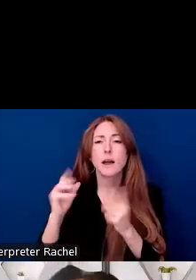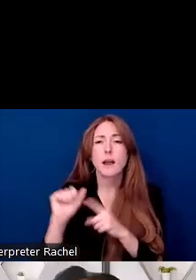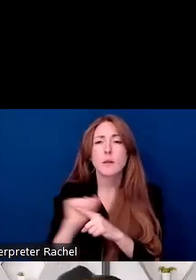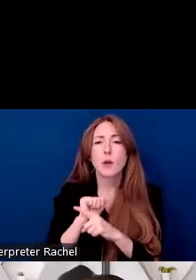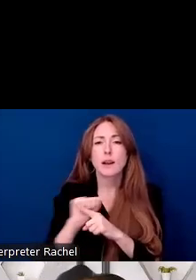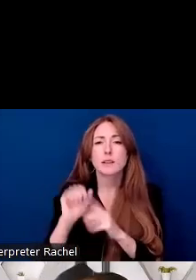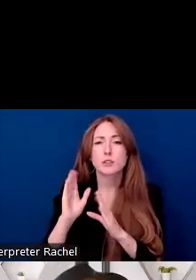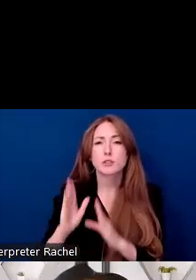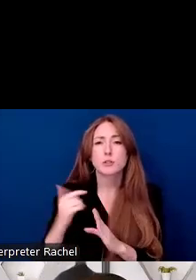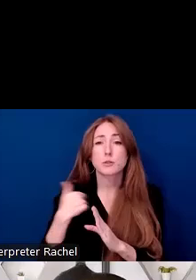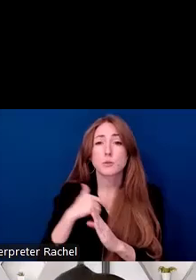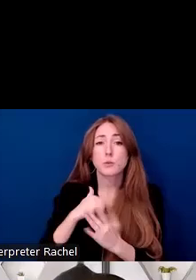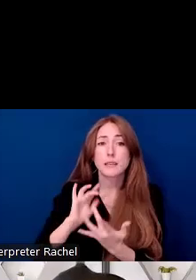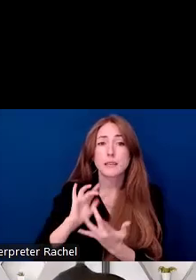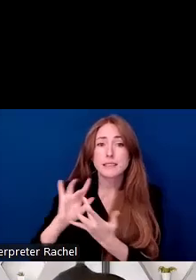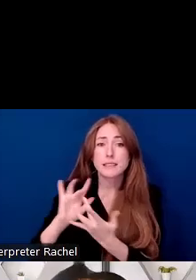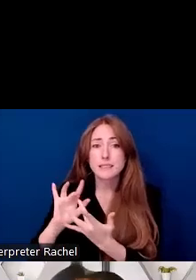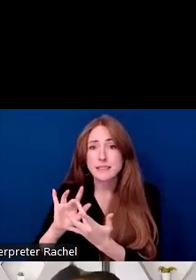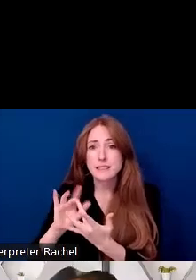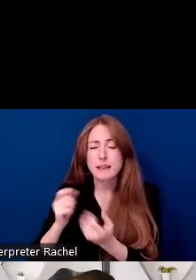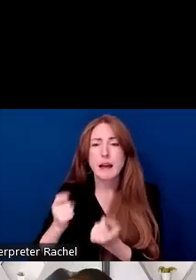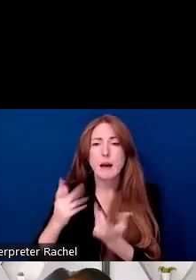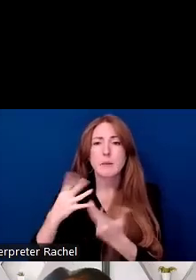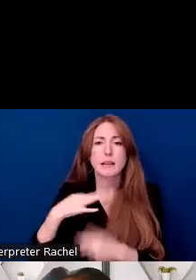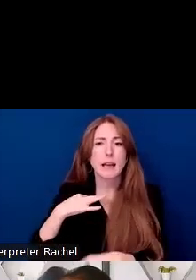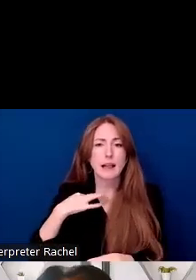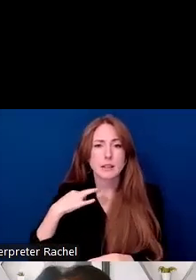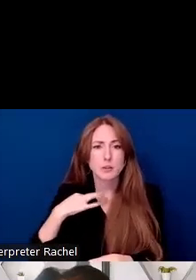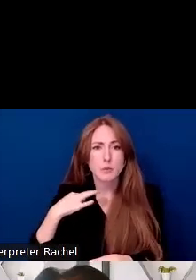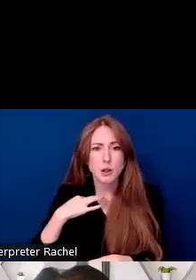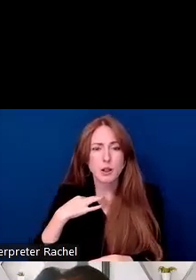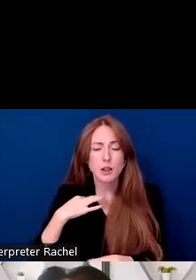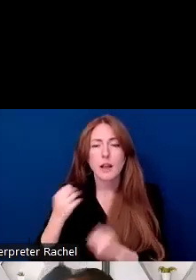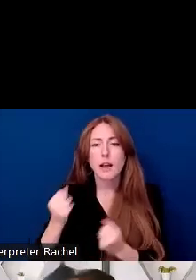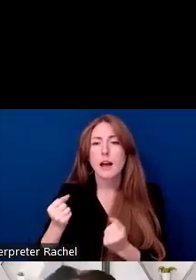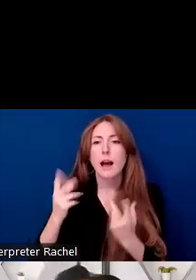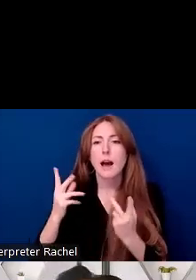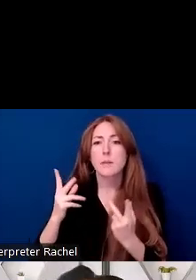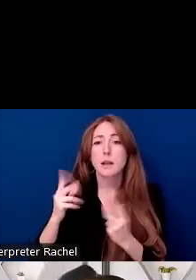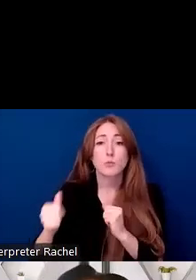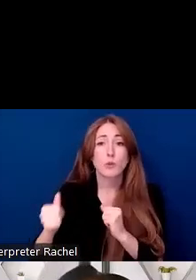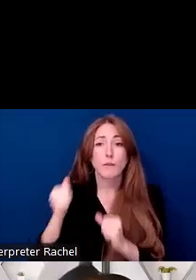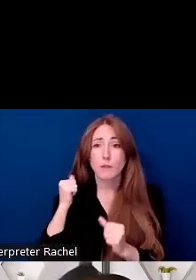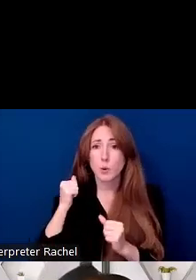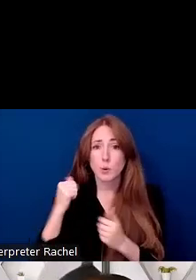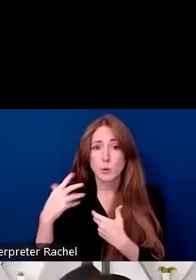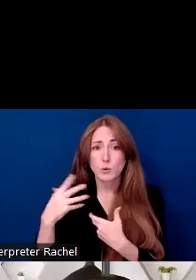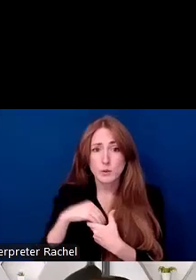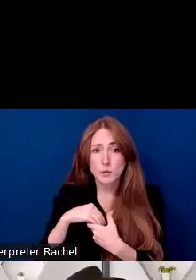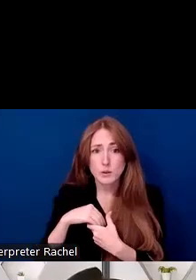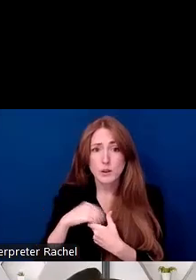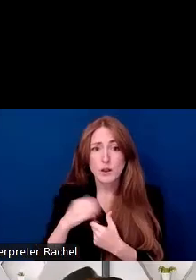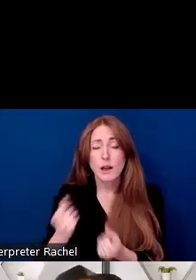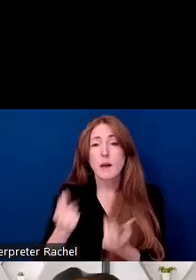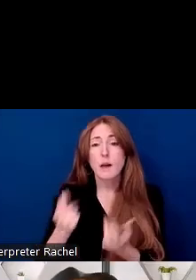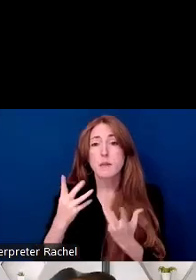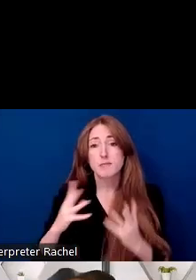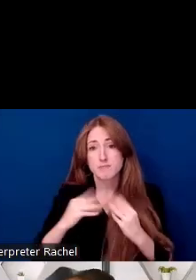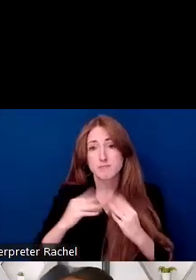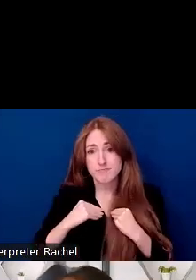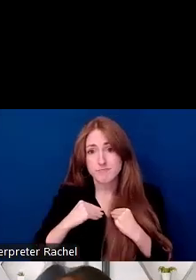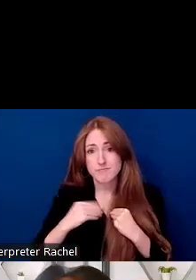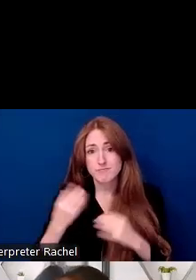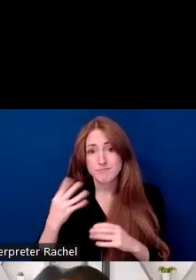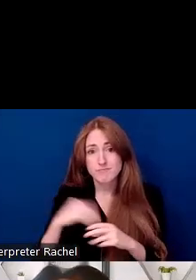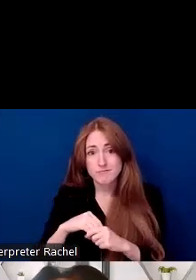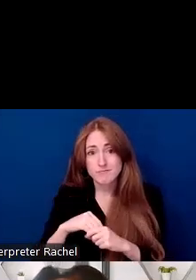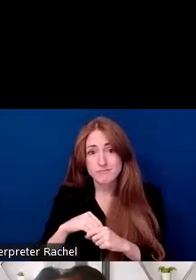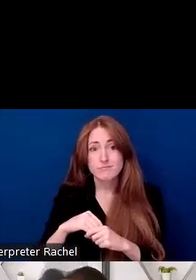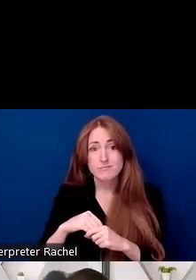were ineligible for the study who refused to participate, and to each assigned group, and